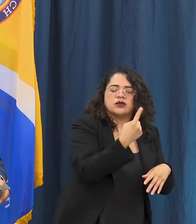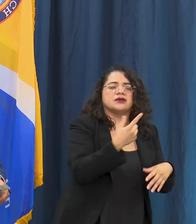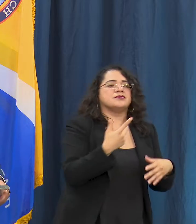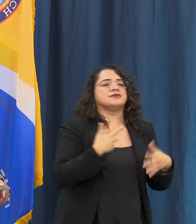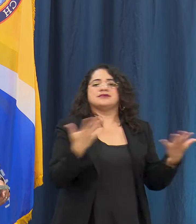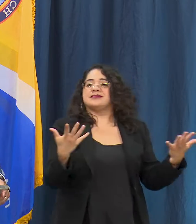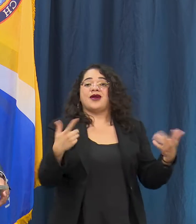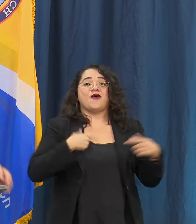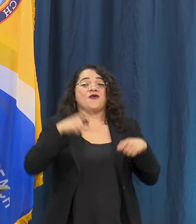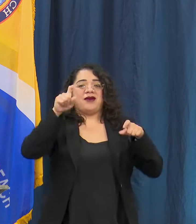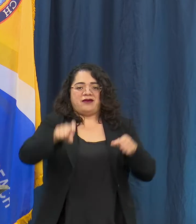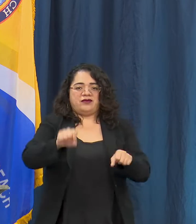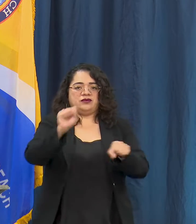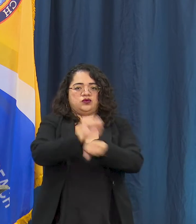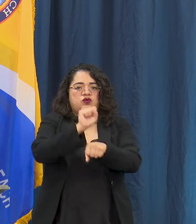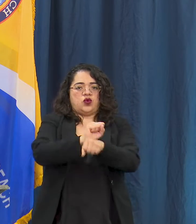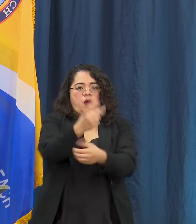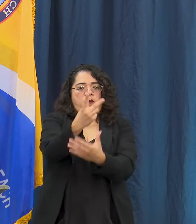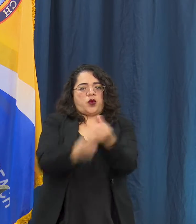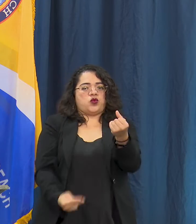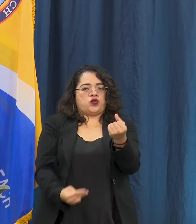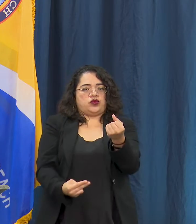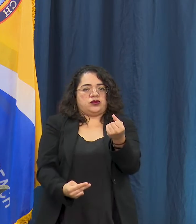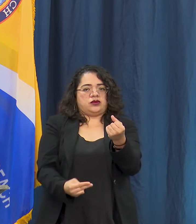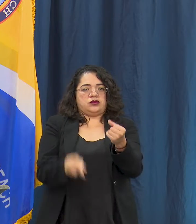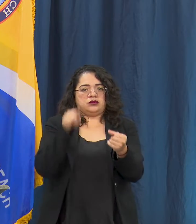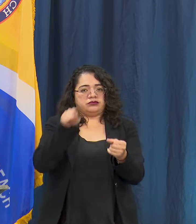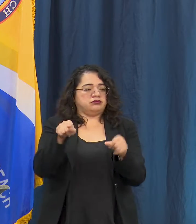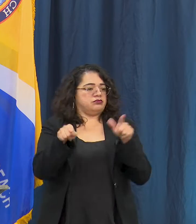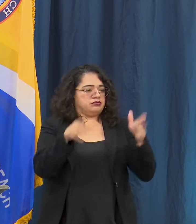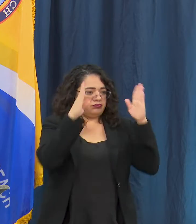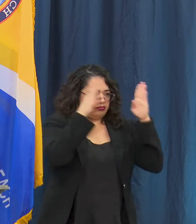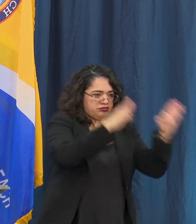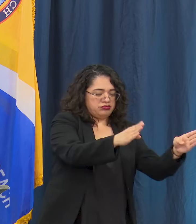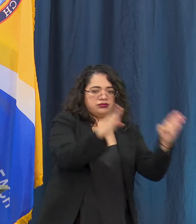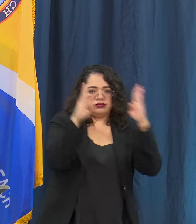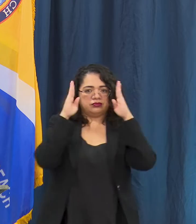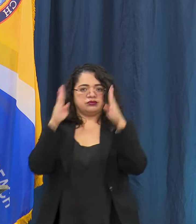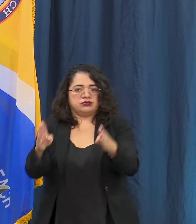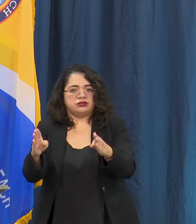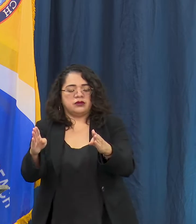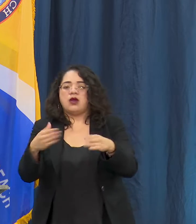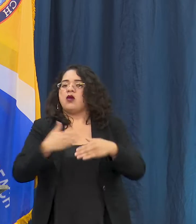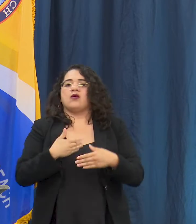at once and we cannot afford to lose hundreds more of our community